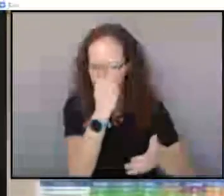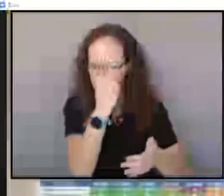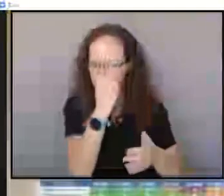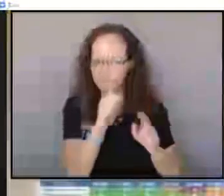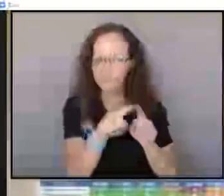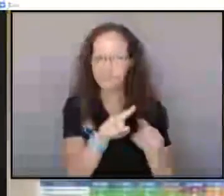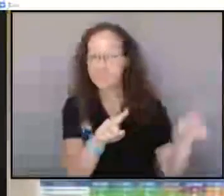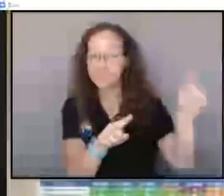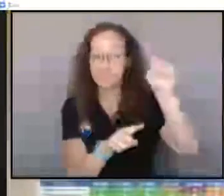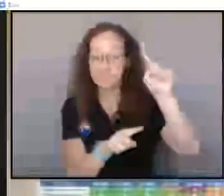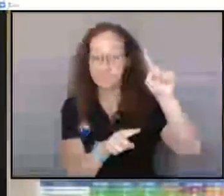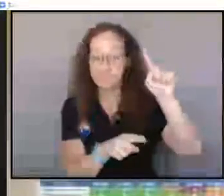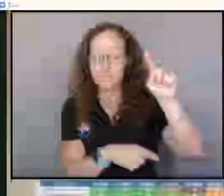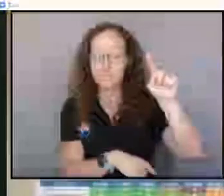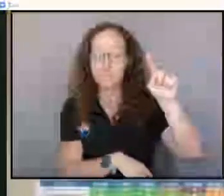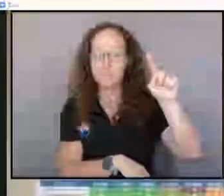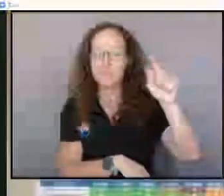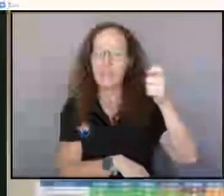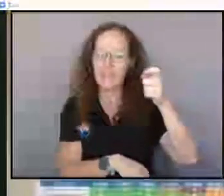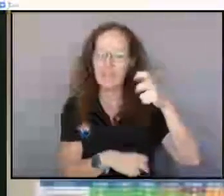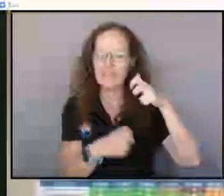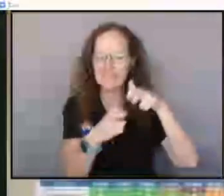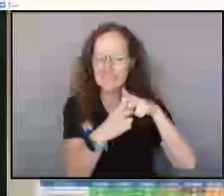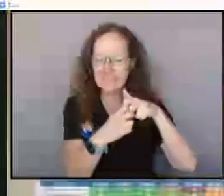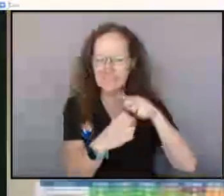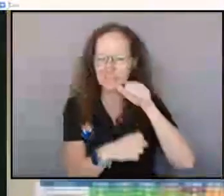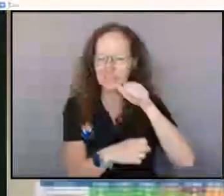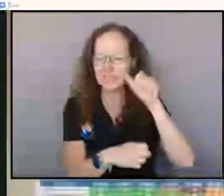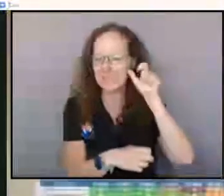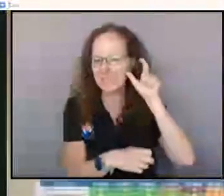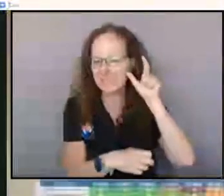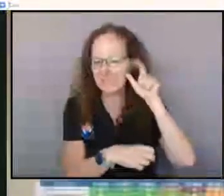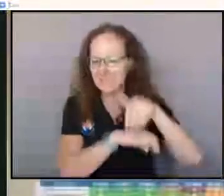OTHER NIGHT.THE CREWS BOXED IN THE SLOP WE HAD AND